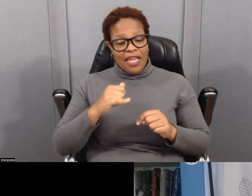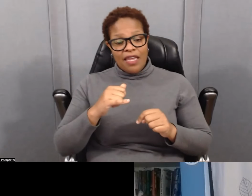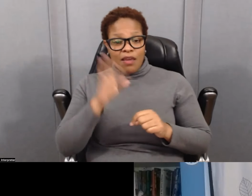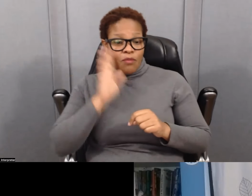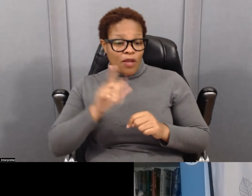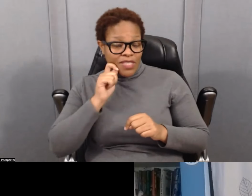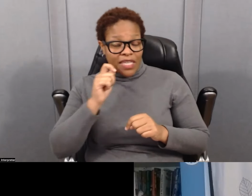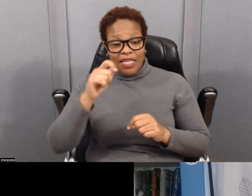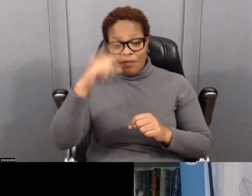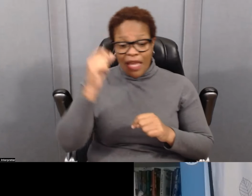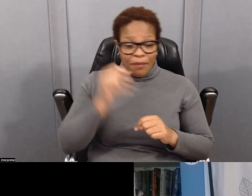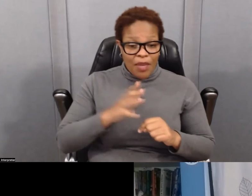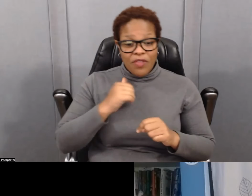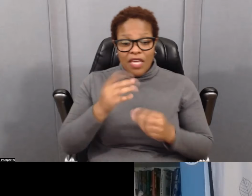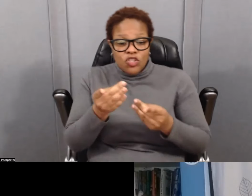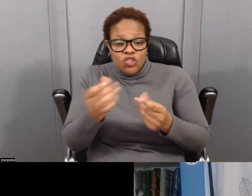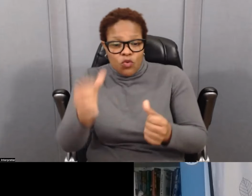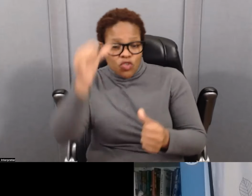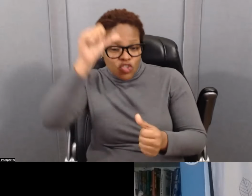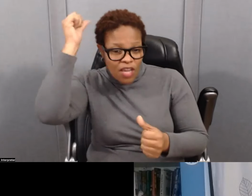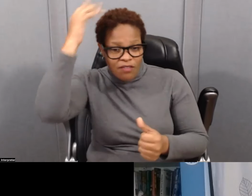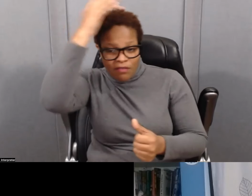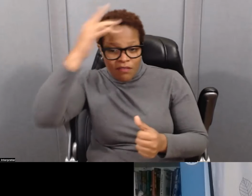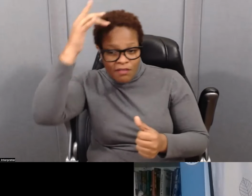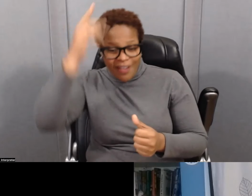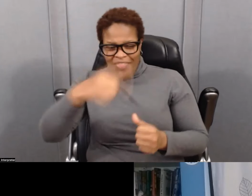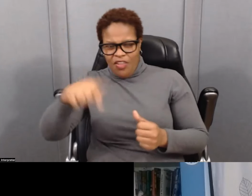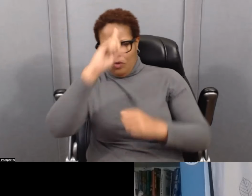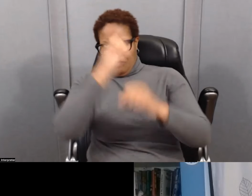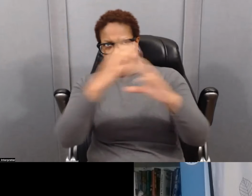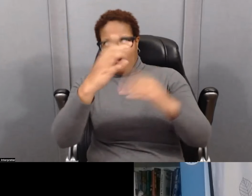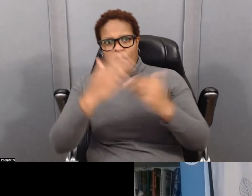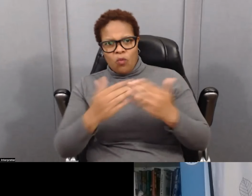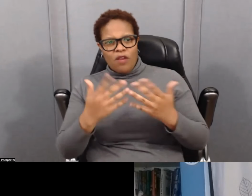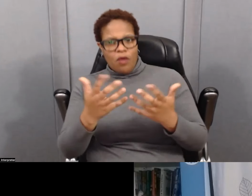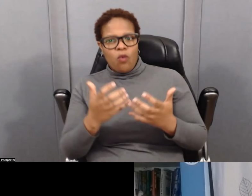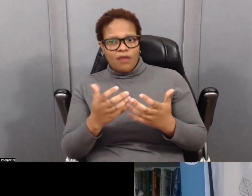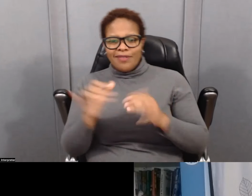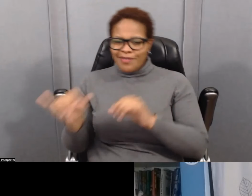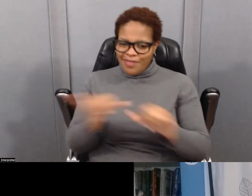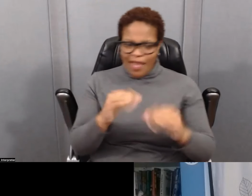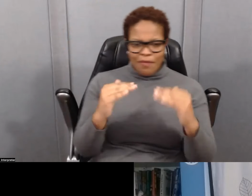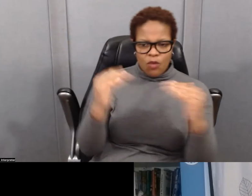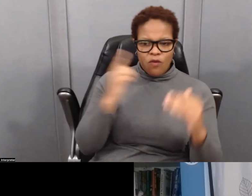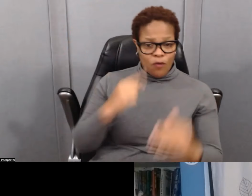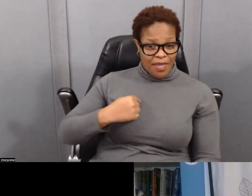they're gonna come to whatever determination they want to, and that same access is what I would. So that might mean if I know that there was another person